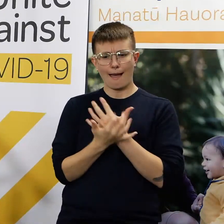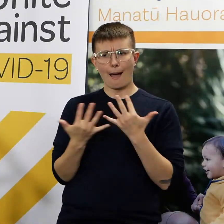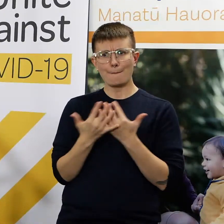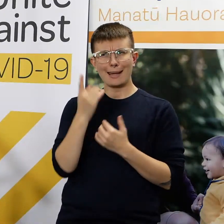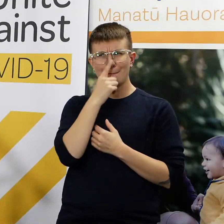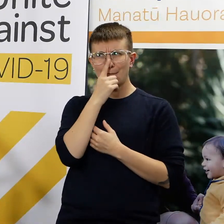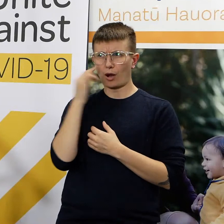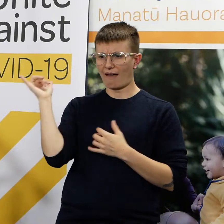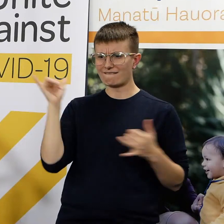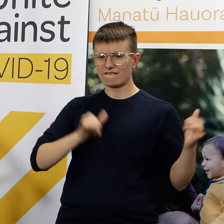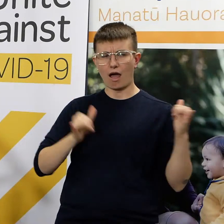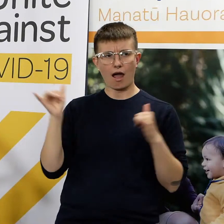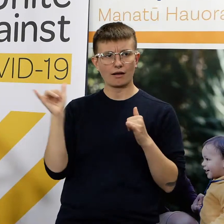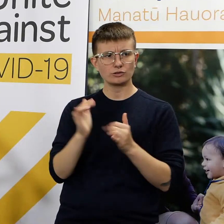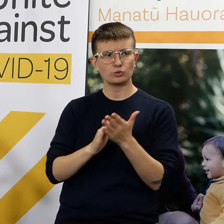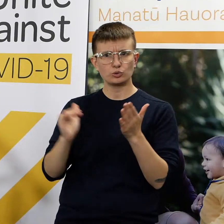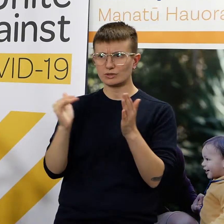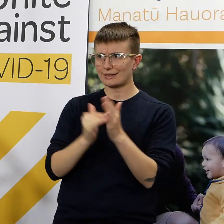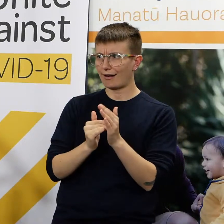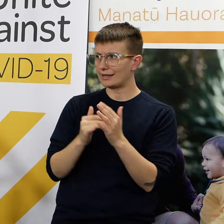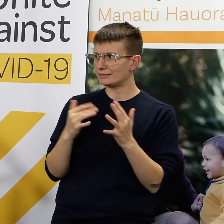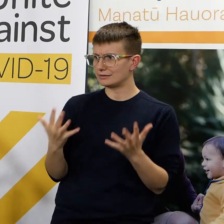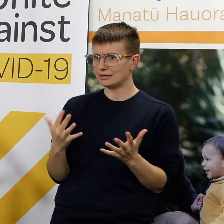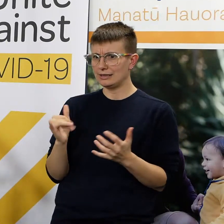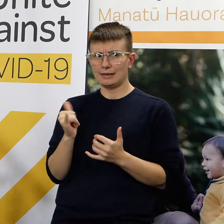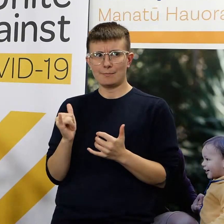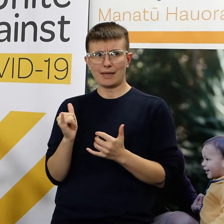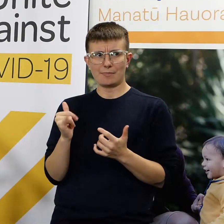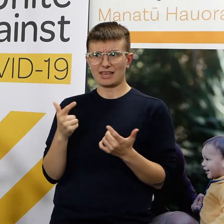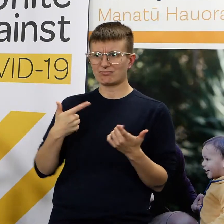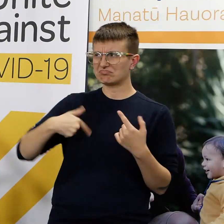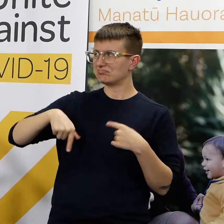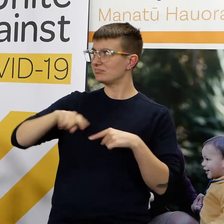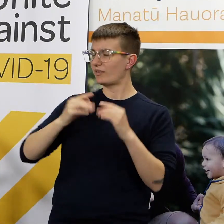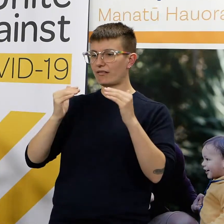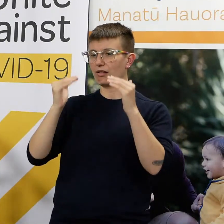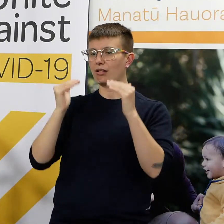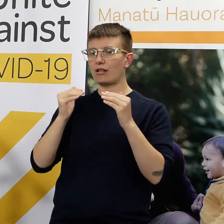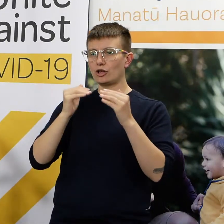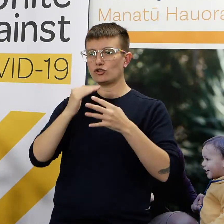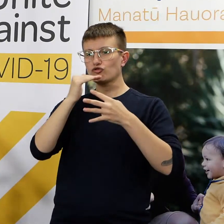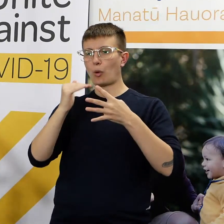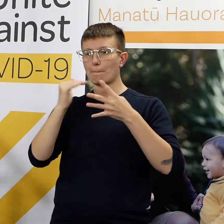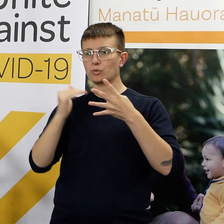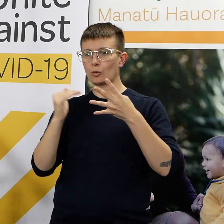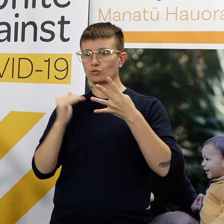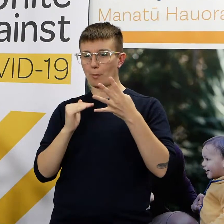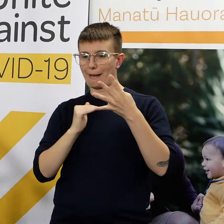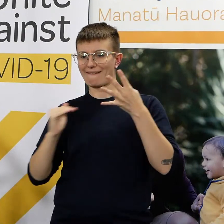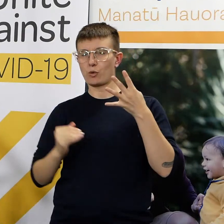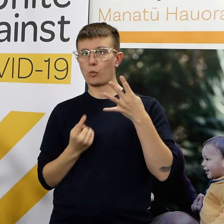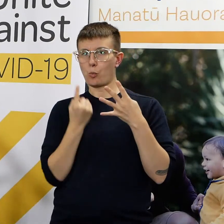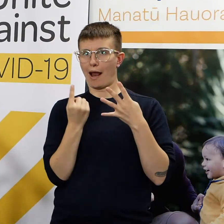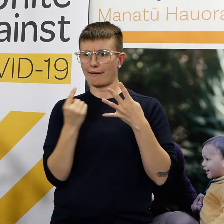I mean, since Thank you. Yes. We should not be complacent.